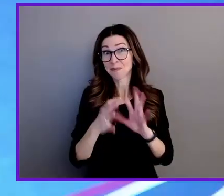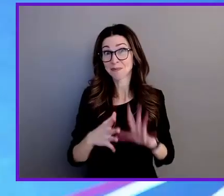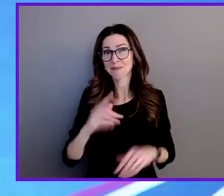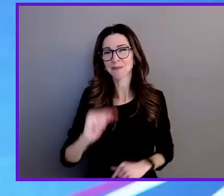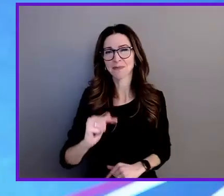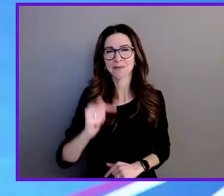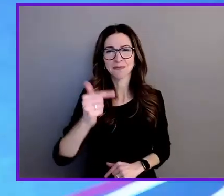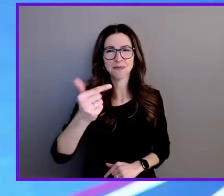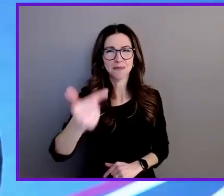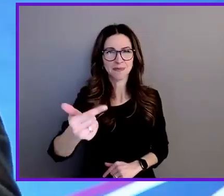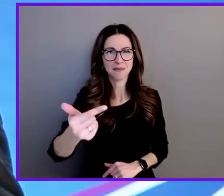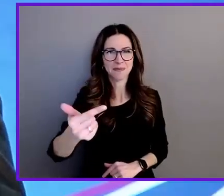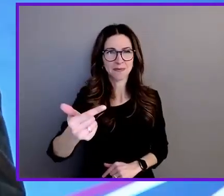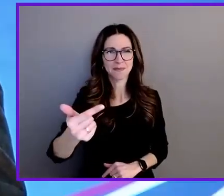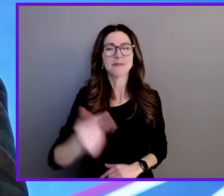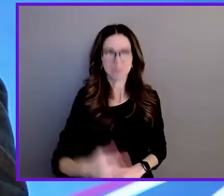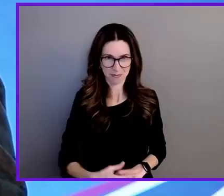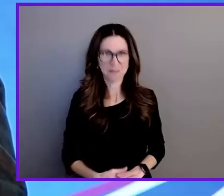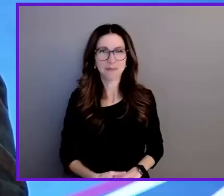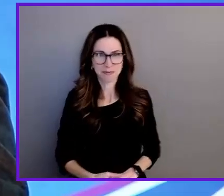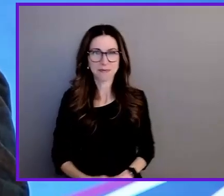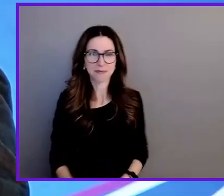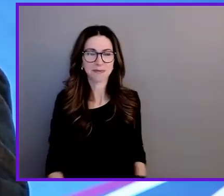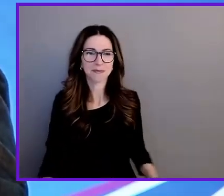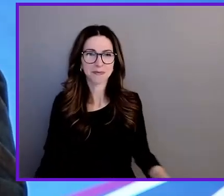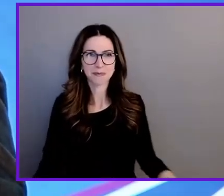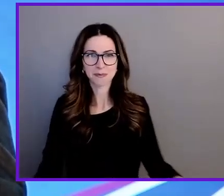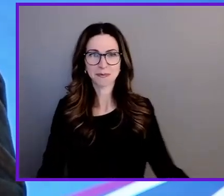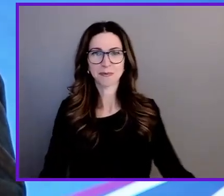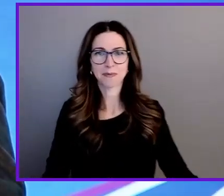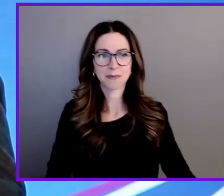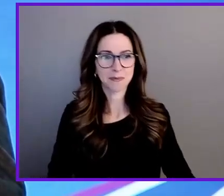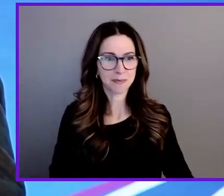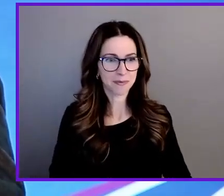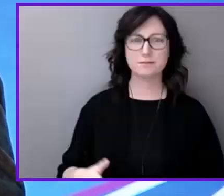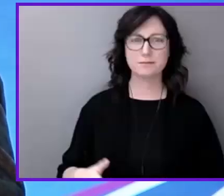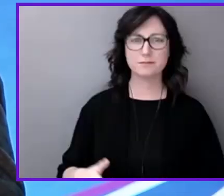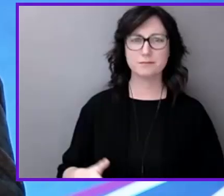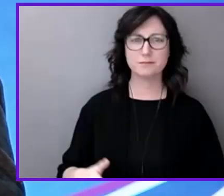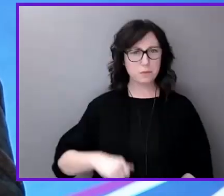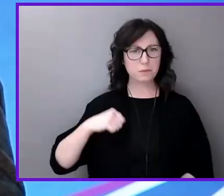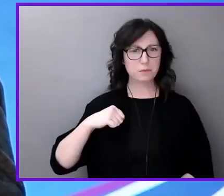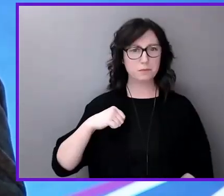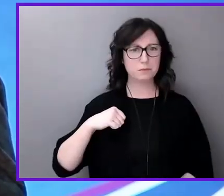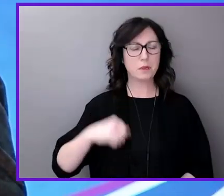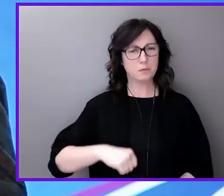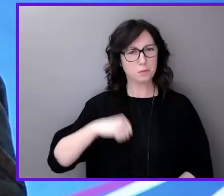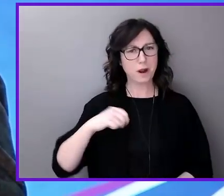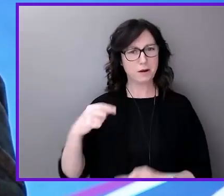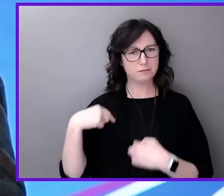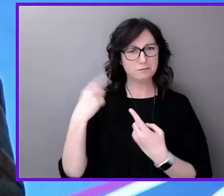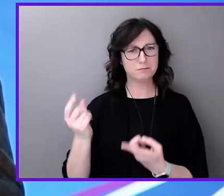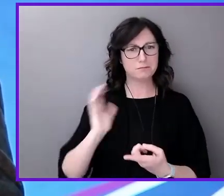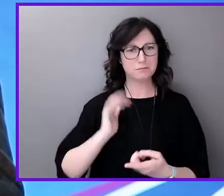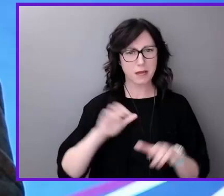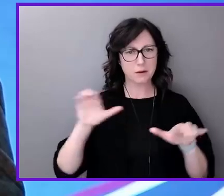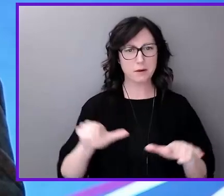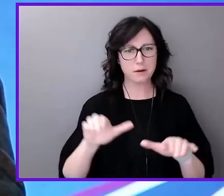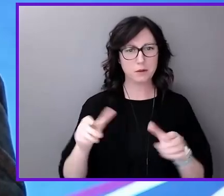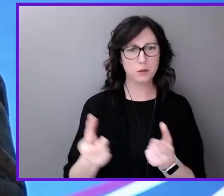I’m deeply proud of what we’ve achieved together so far this year, and I look forward to our shared work ahead.